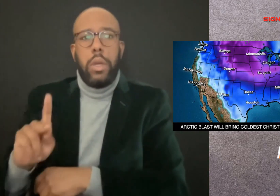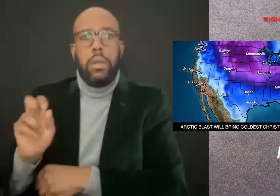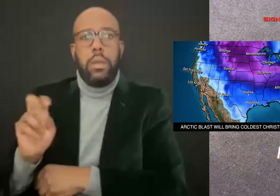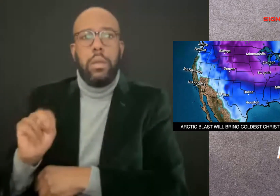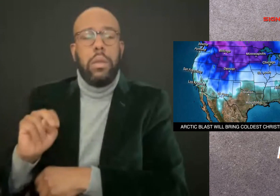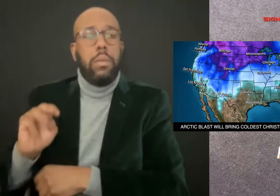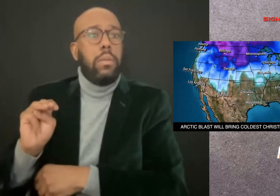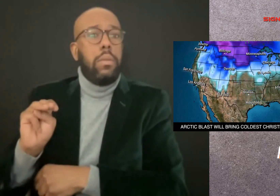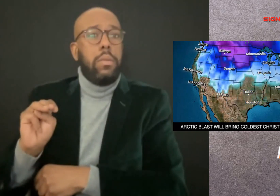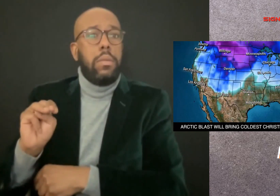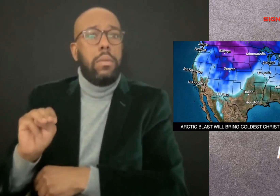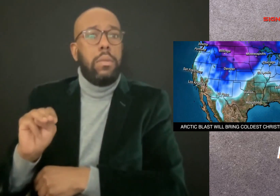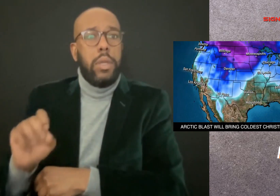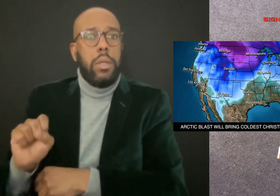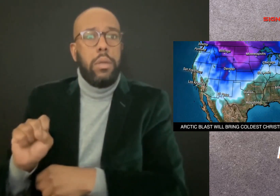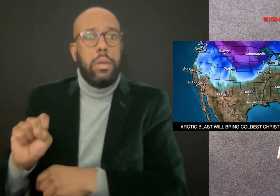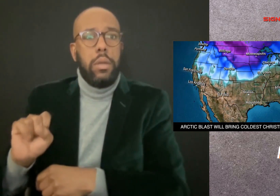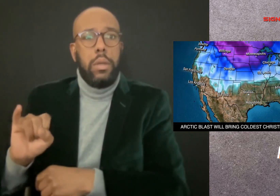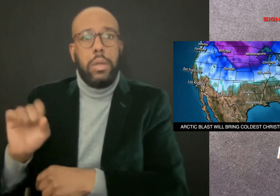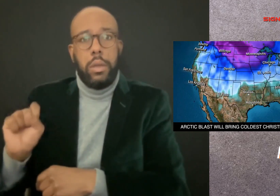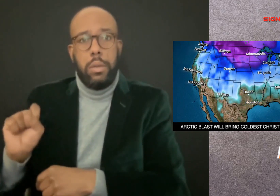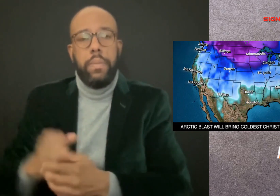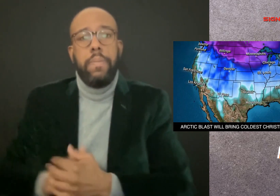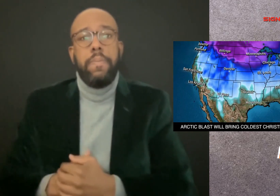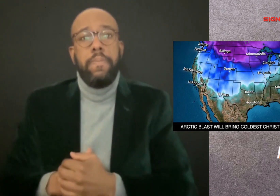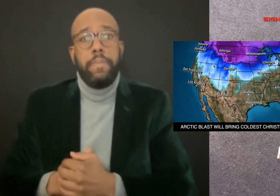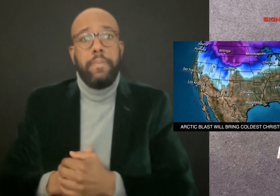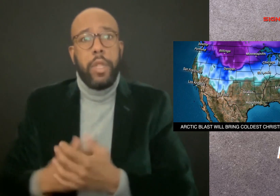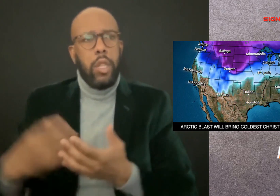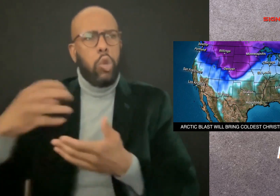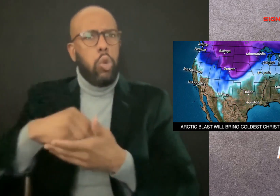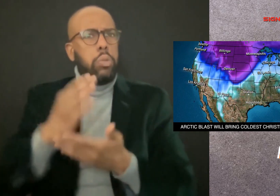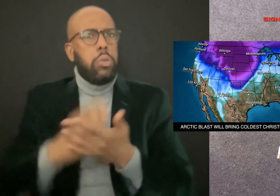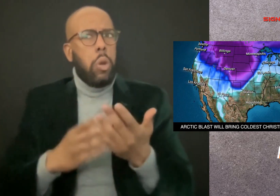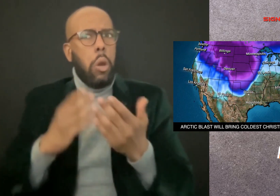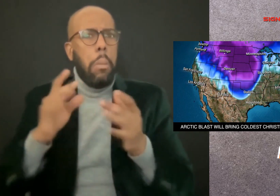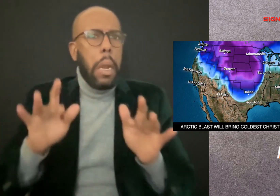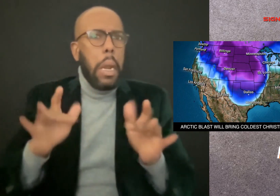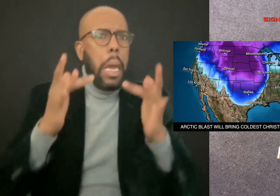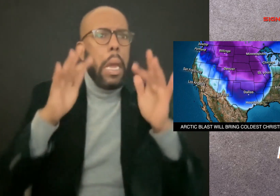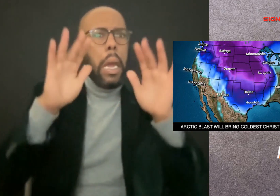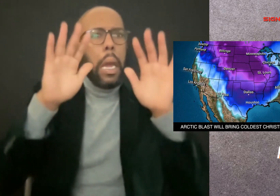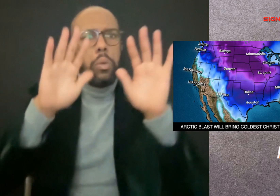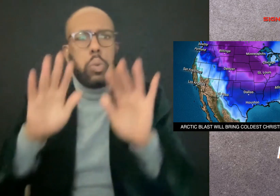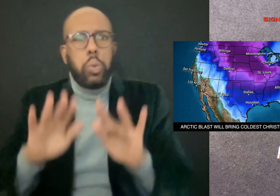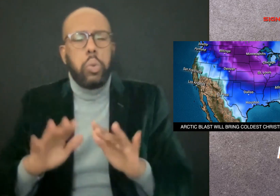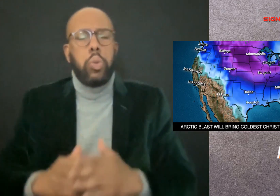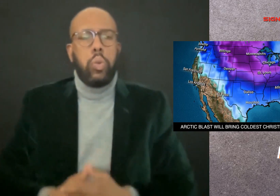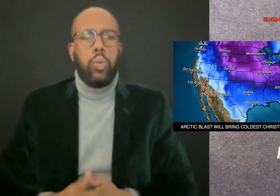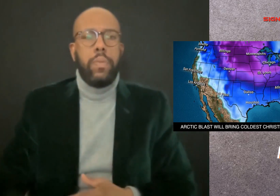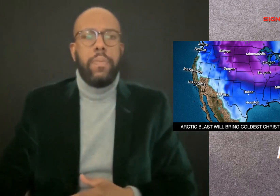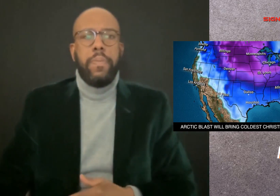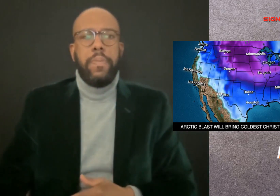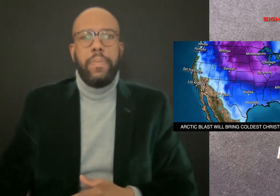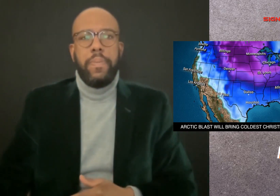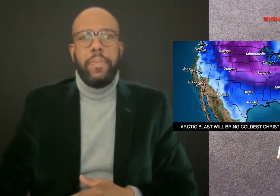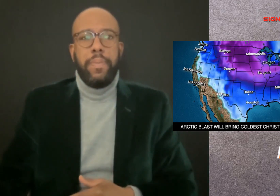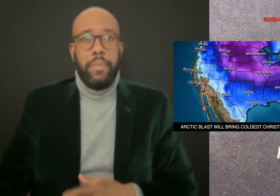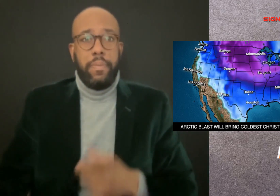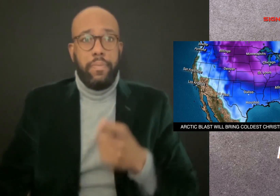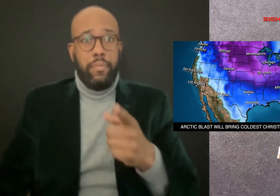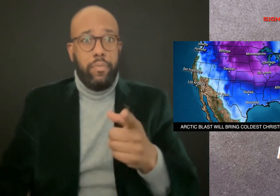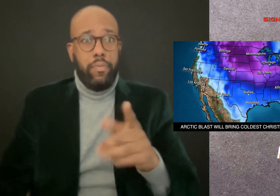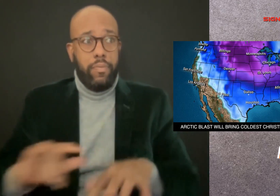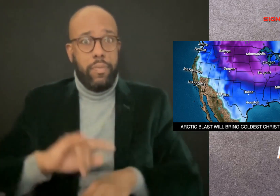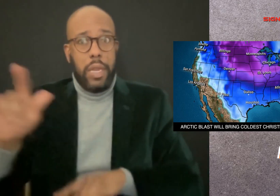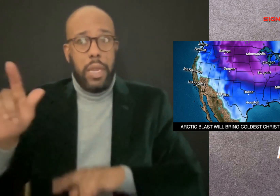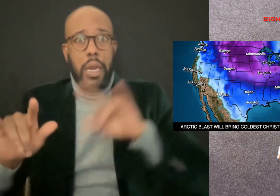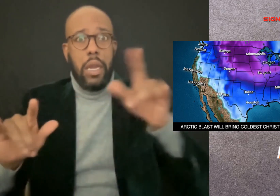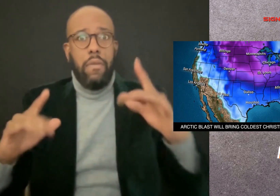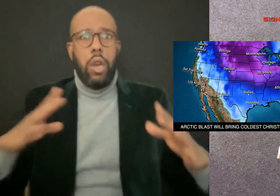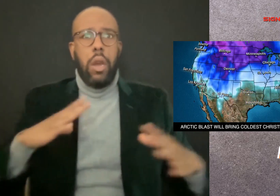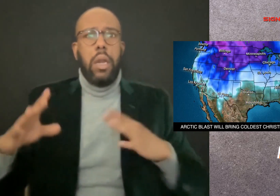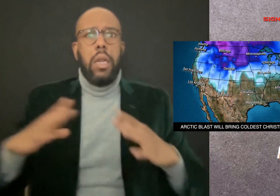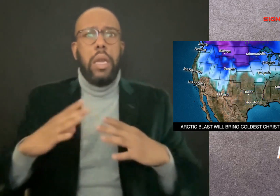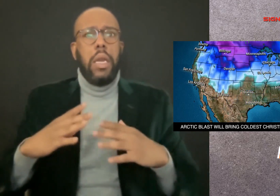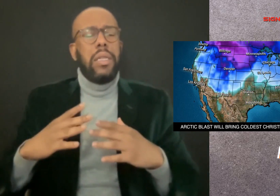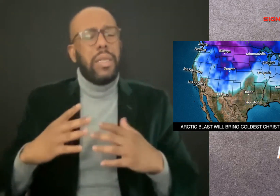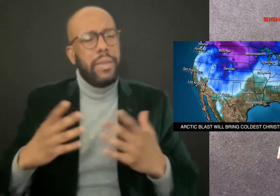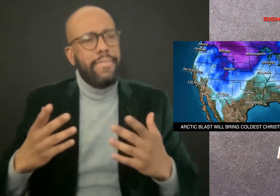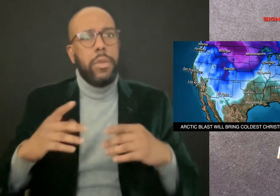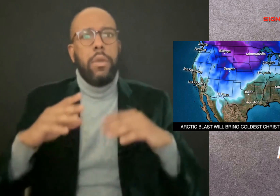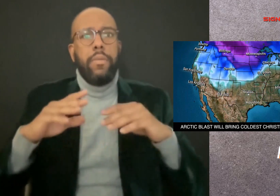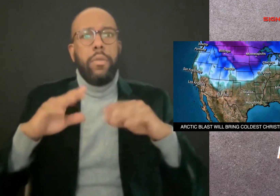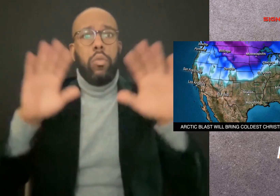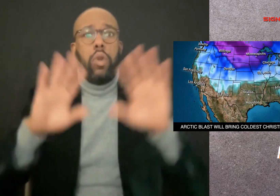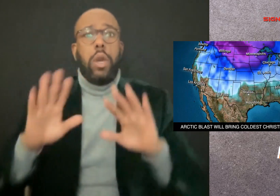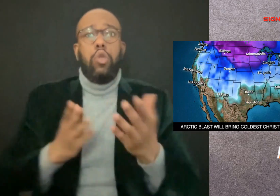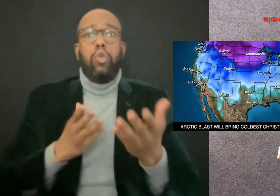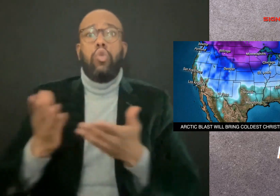get some flurries so if you are flying for the holidays the weather service says this